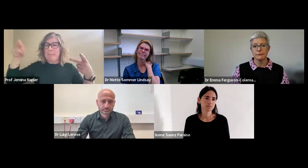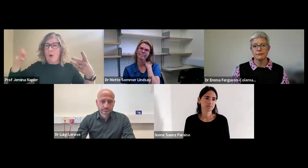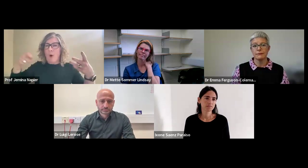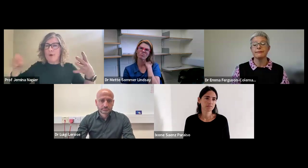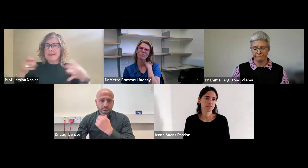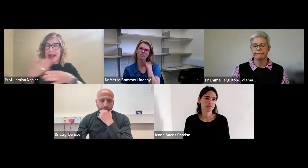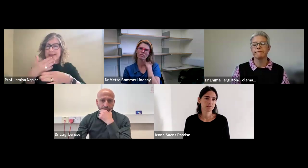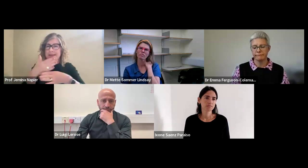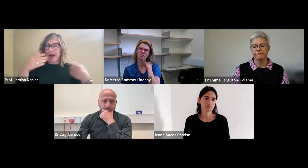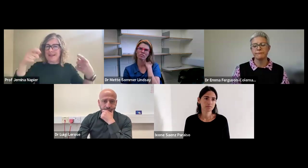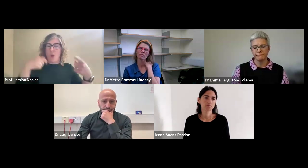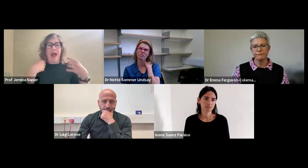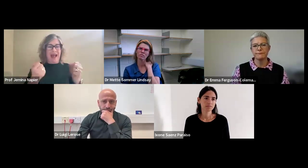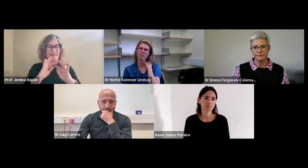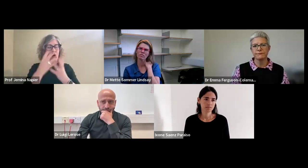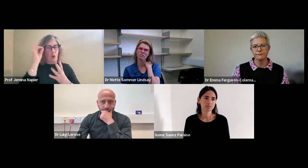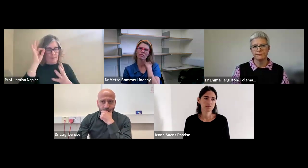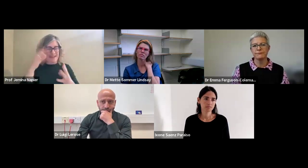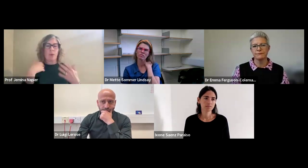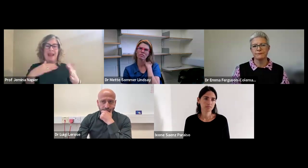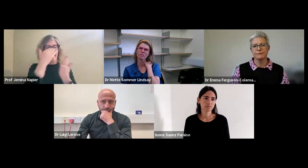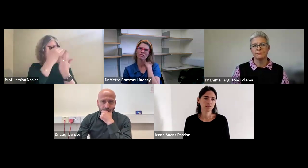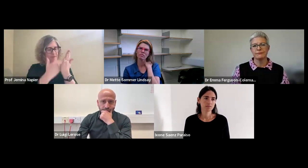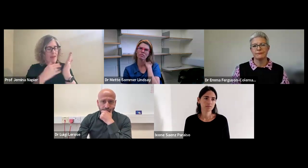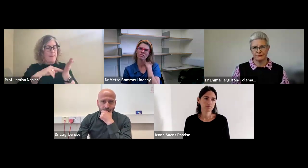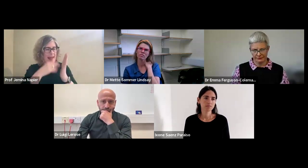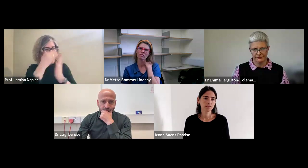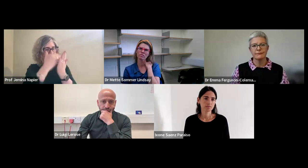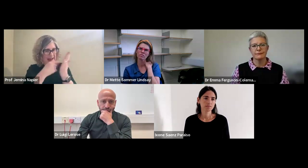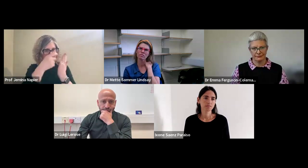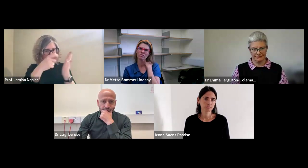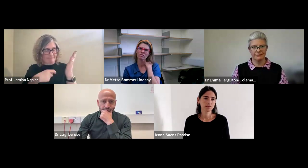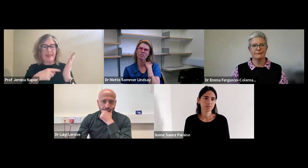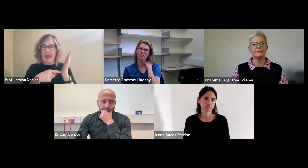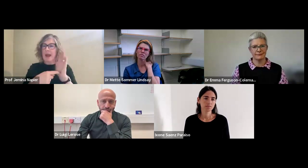but there is a risk of it becoming a tick box exercise, where you set up a committee you make